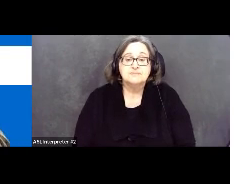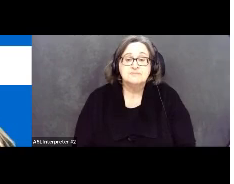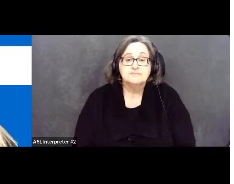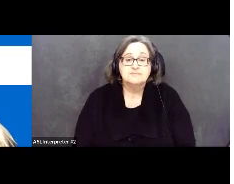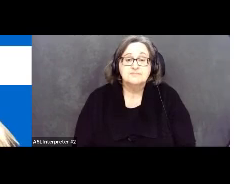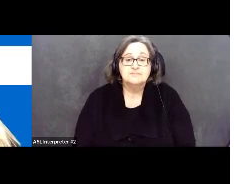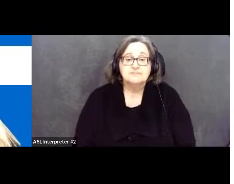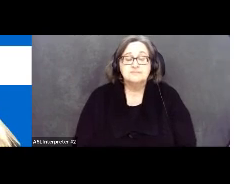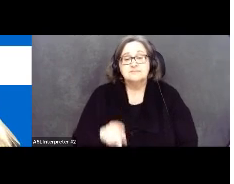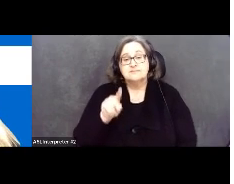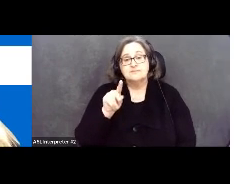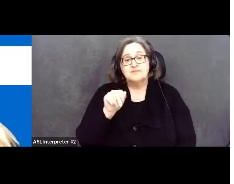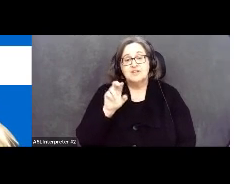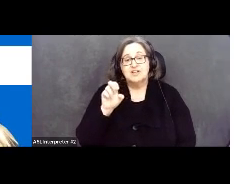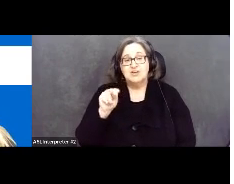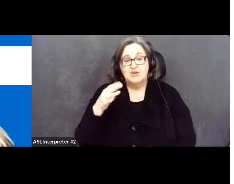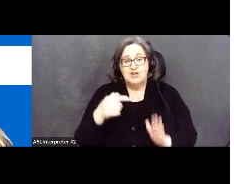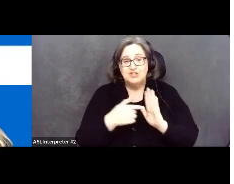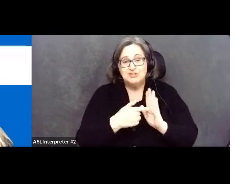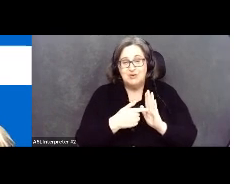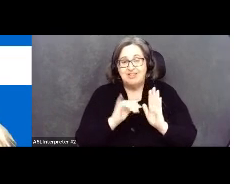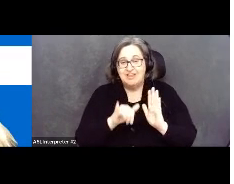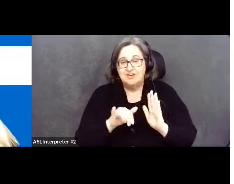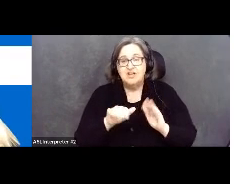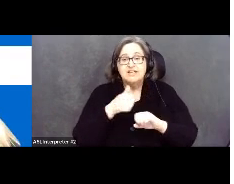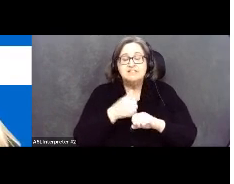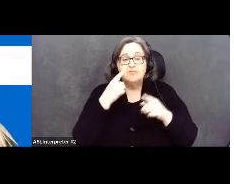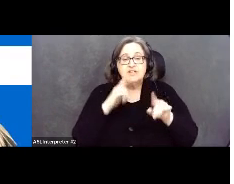Karen showed this earlier. Establishing consensus for essential elements in